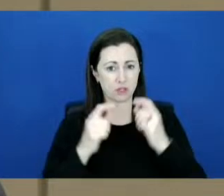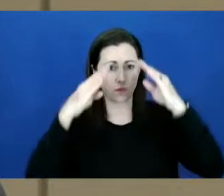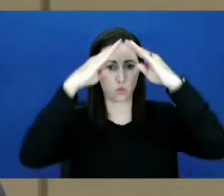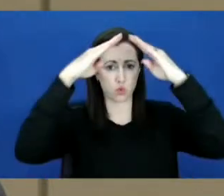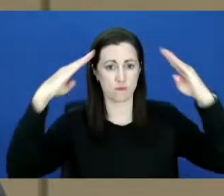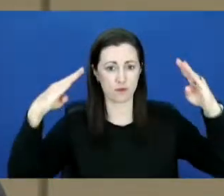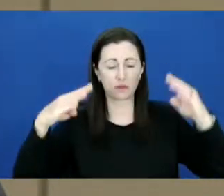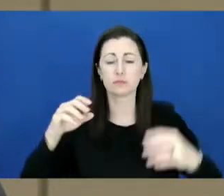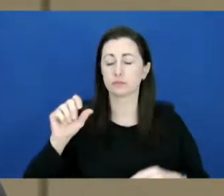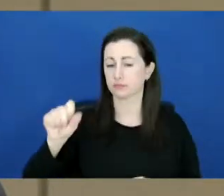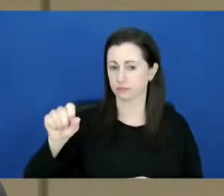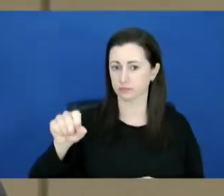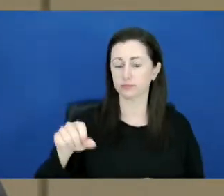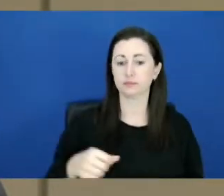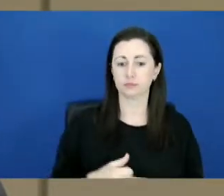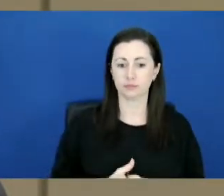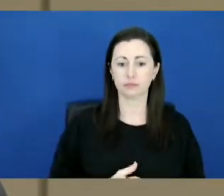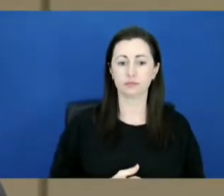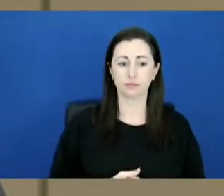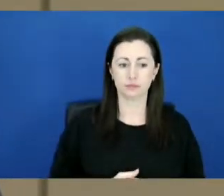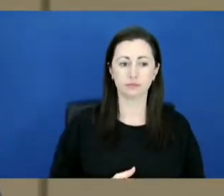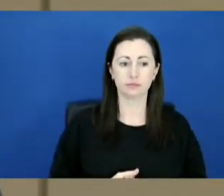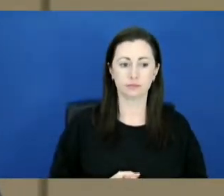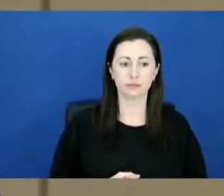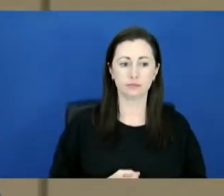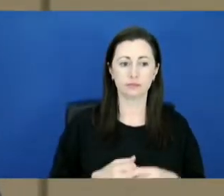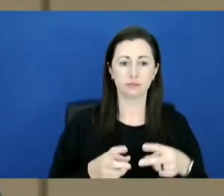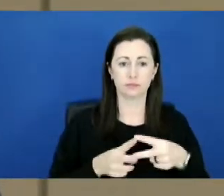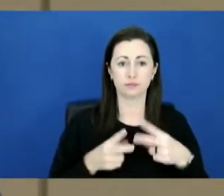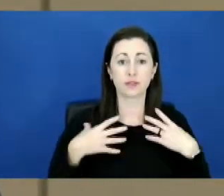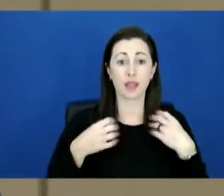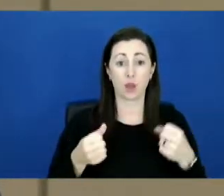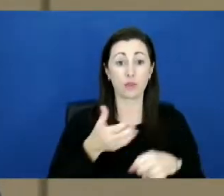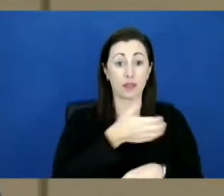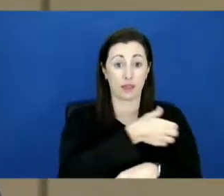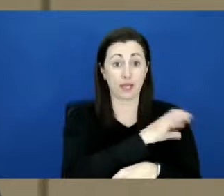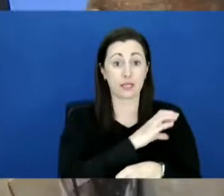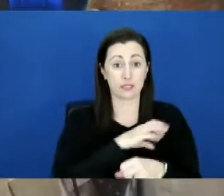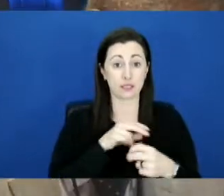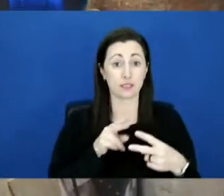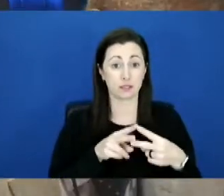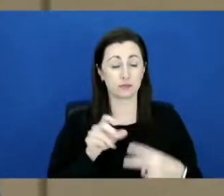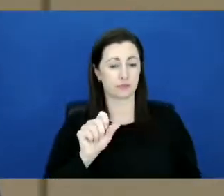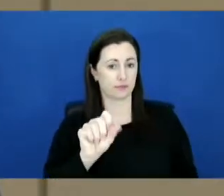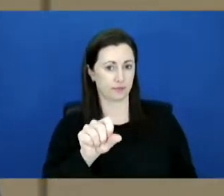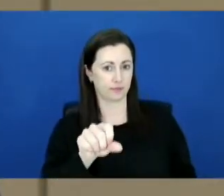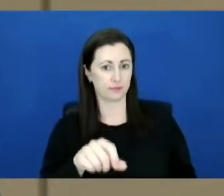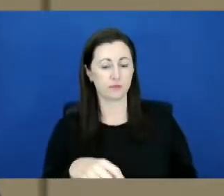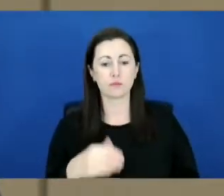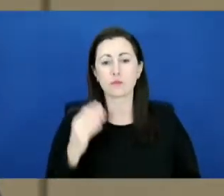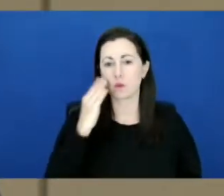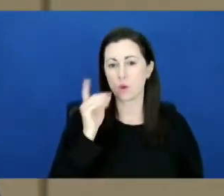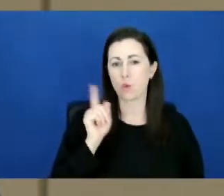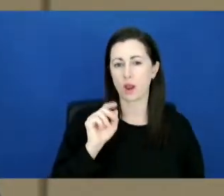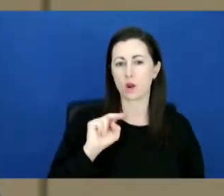AT 249 MODIFICATION ROOF? YES.